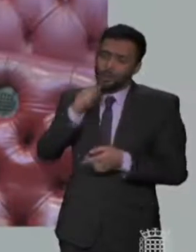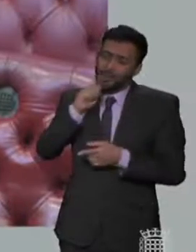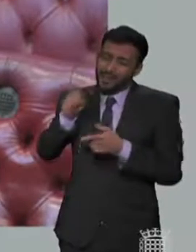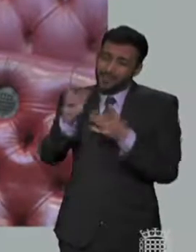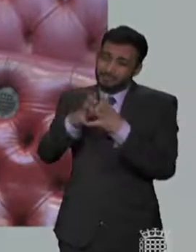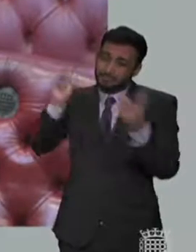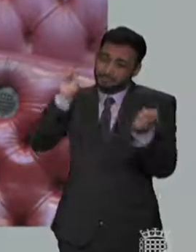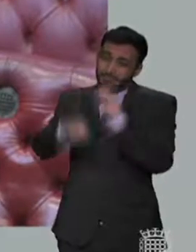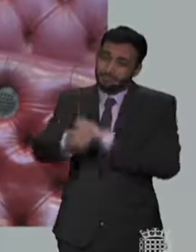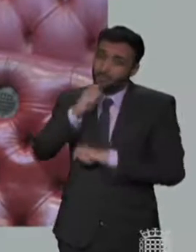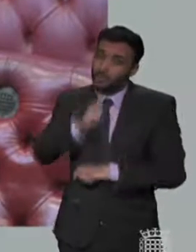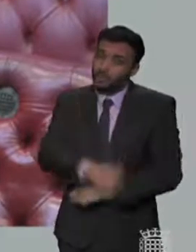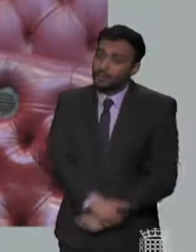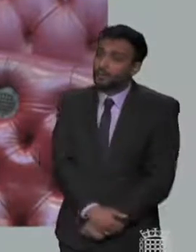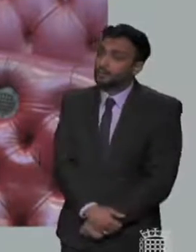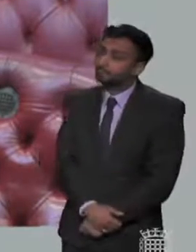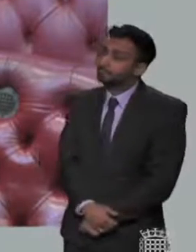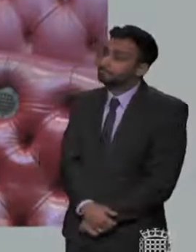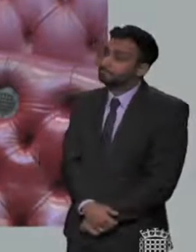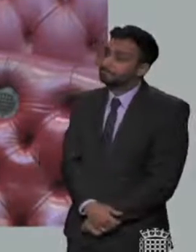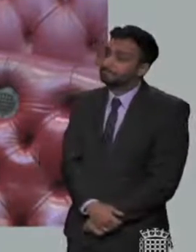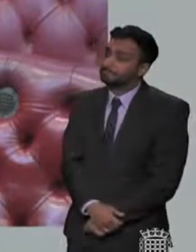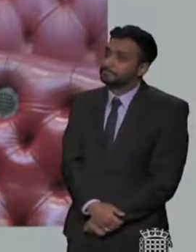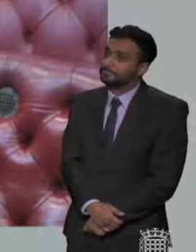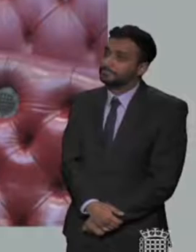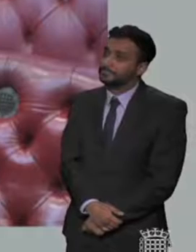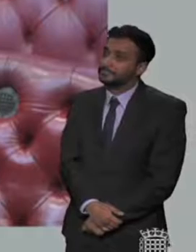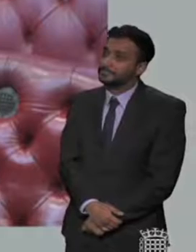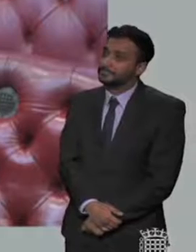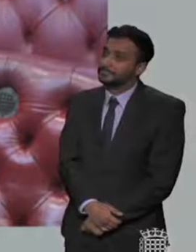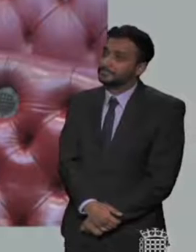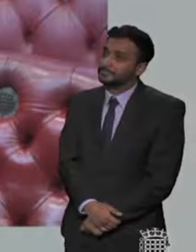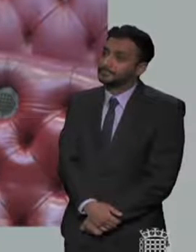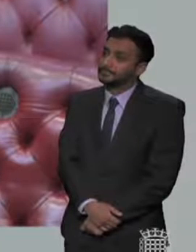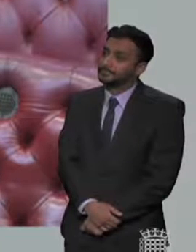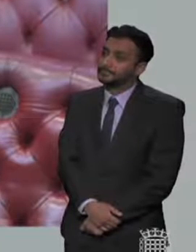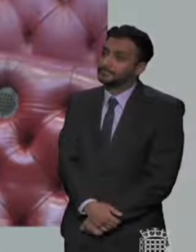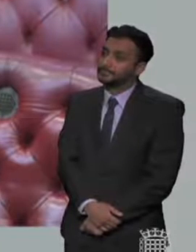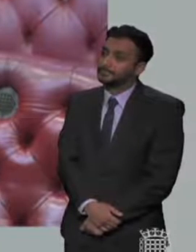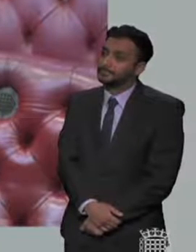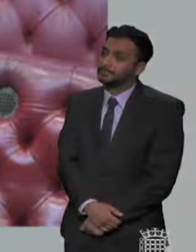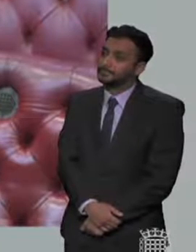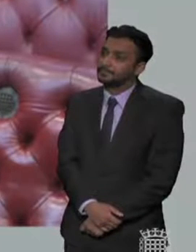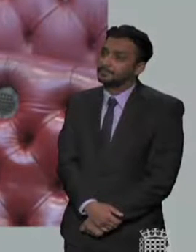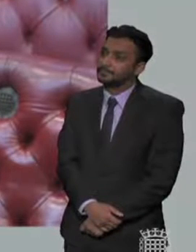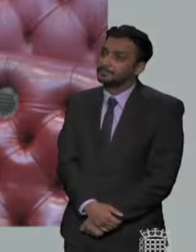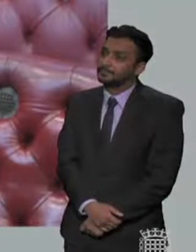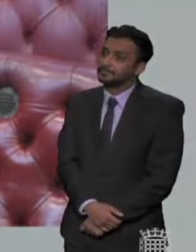and legal recognition of bsl as the noble lord lord bruce stated means so much in practice